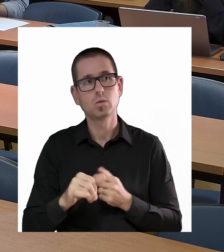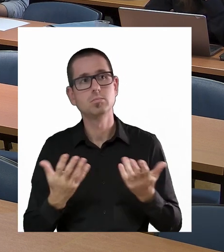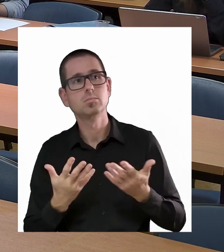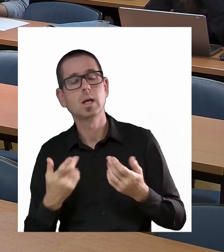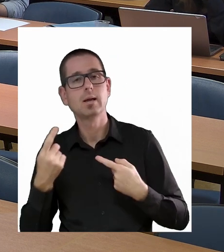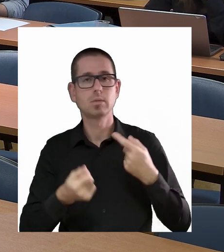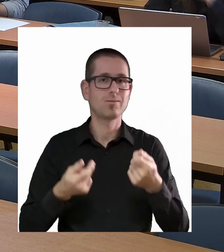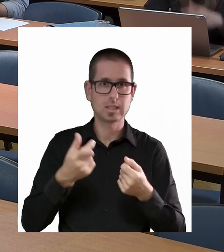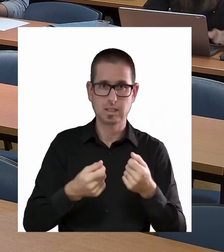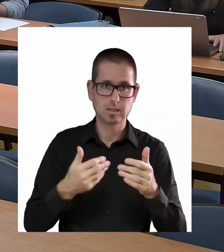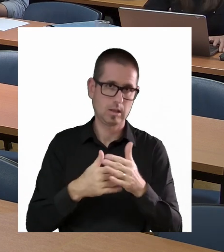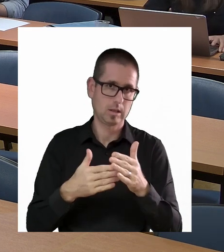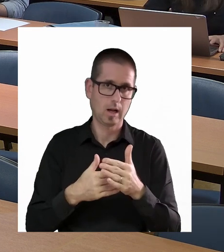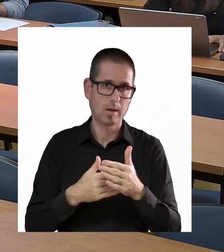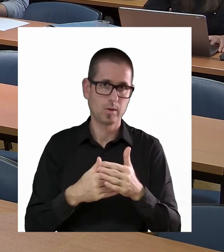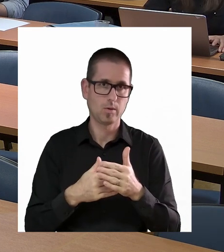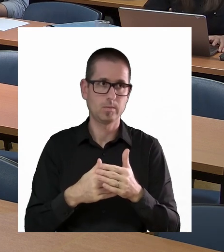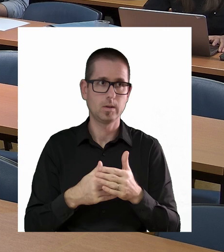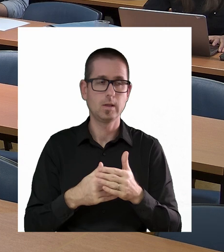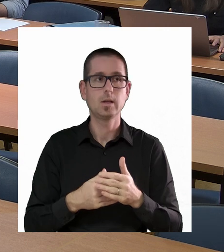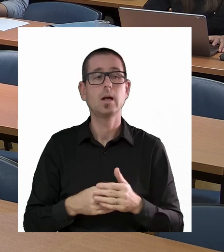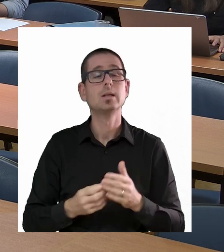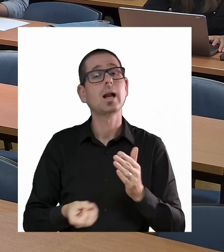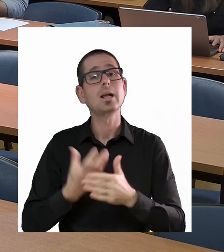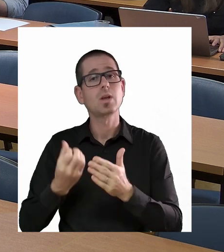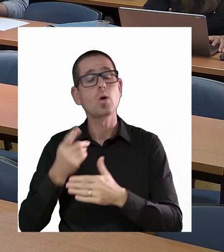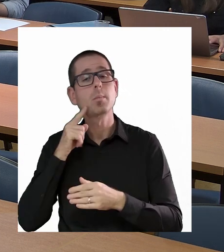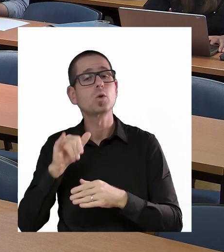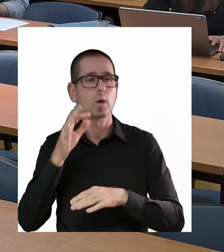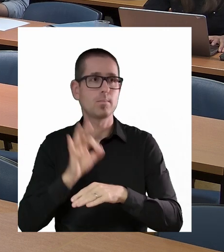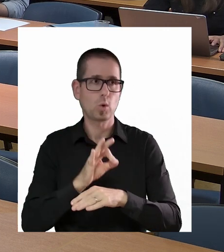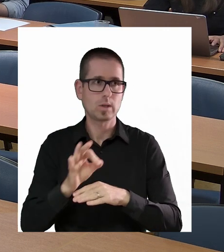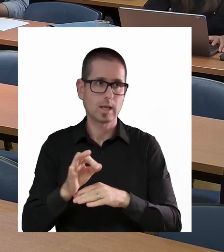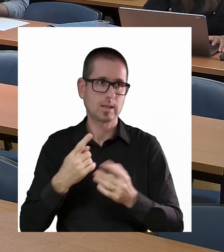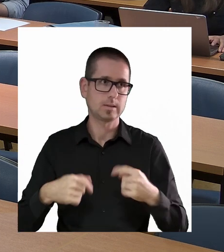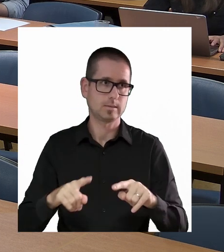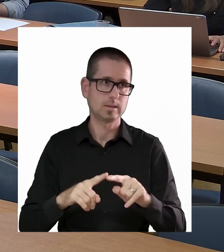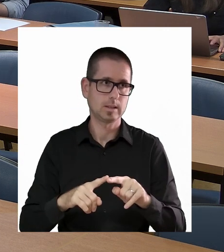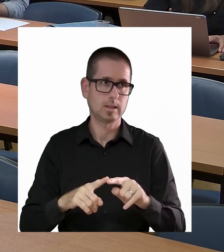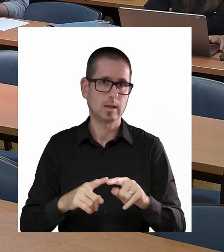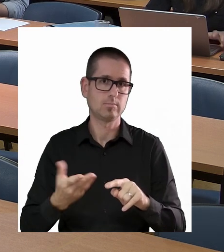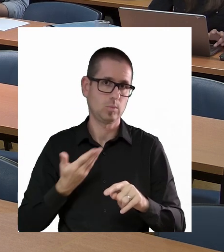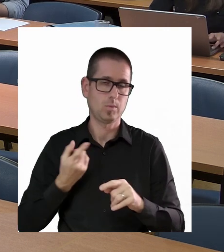going into VR development but. And this is a project that we got from the government, actually our